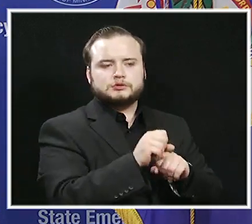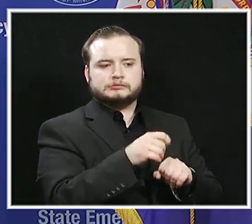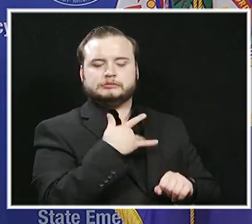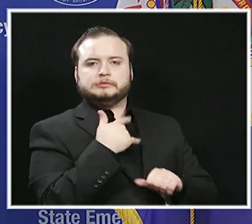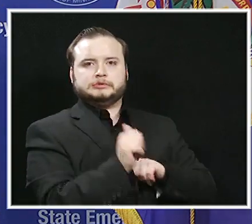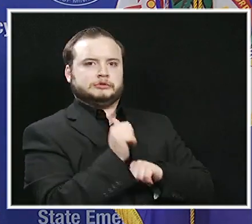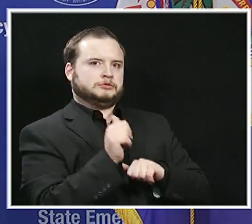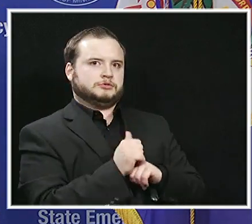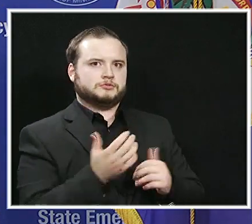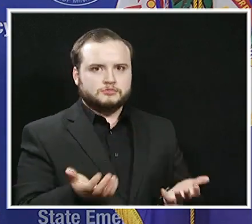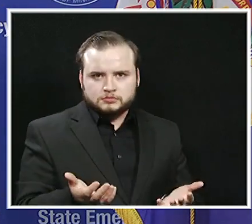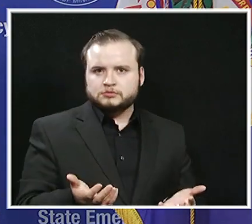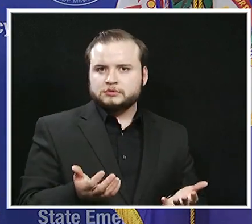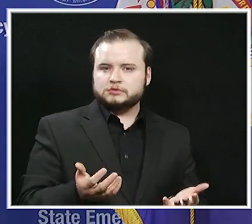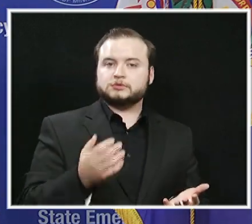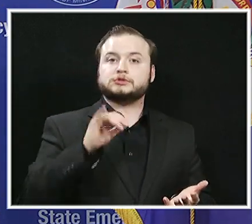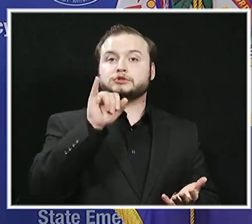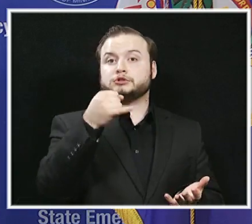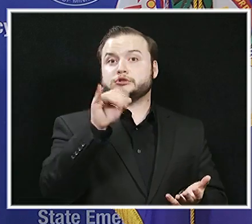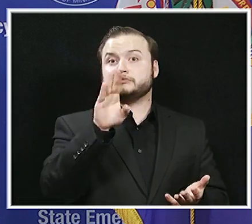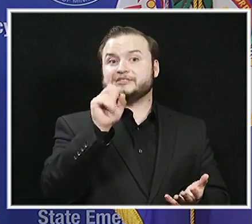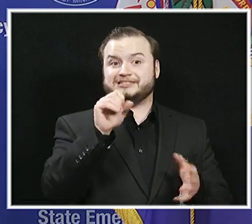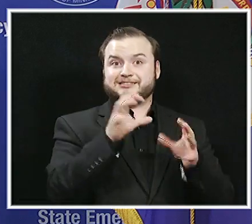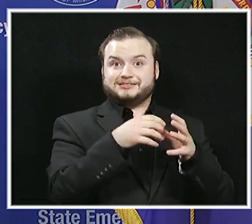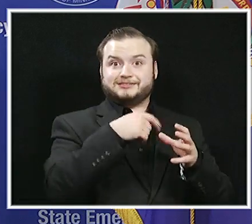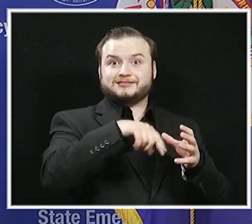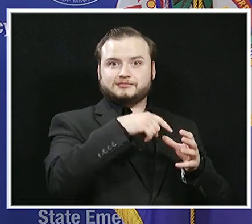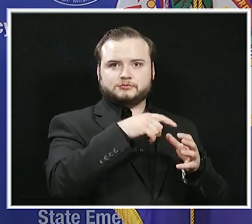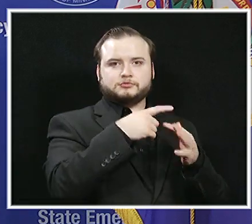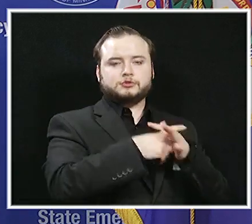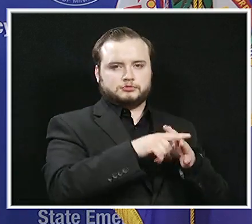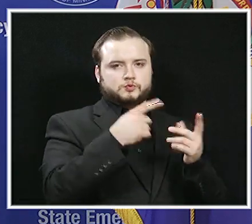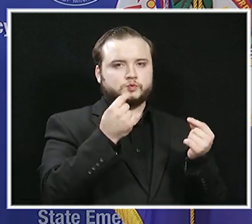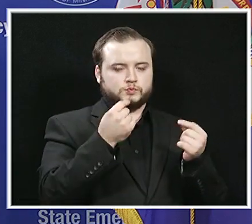up if worker safety is not there. If the workers aren't going in there because it's not